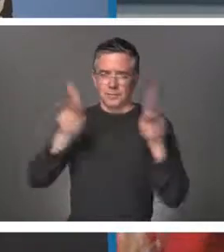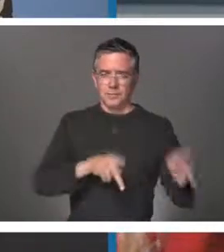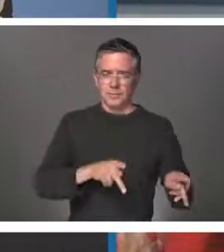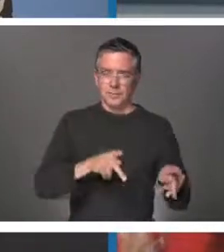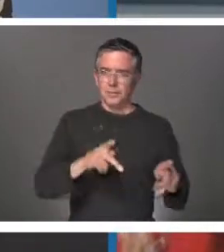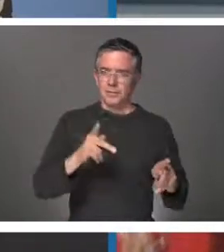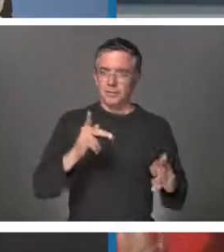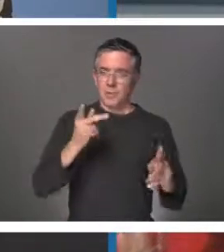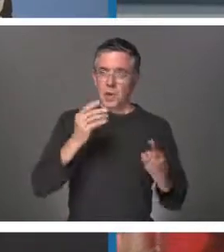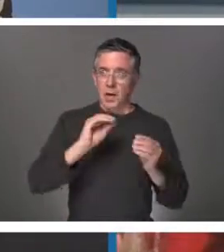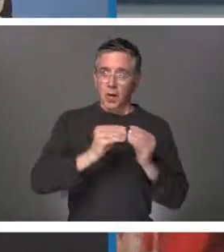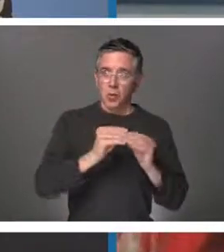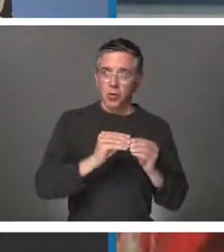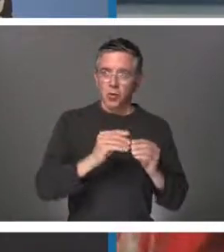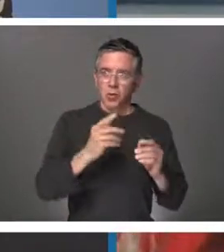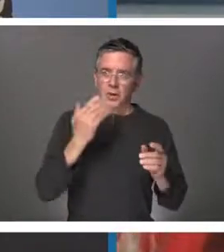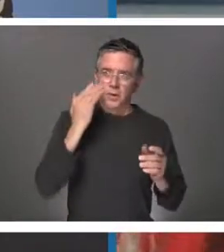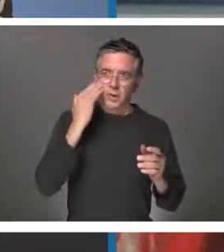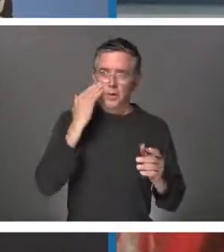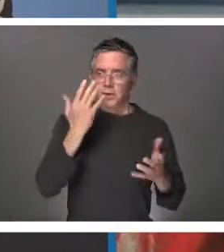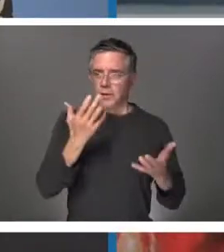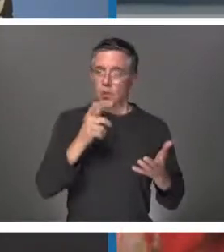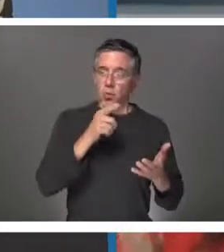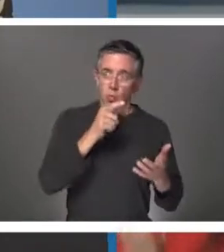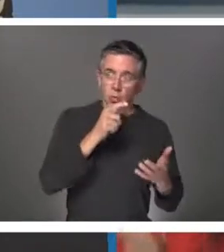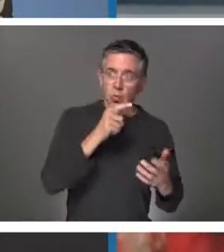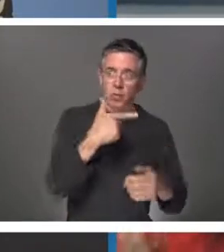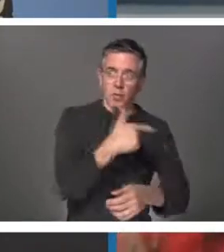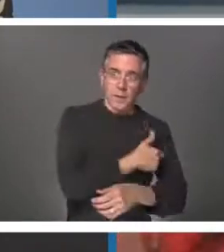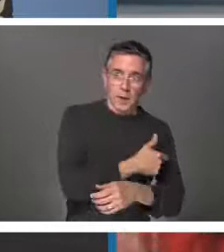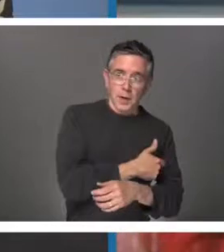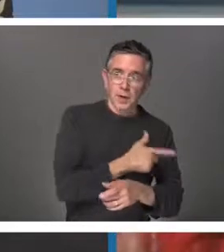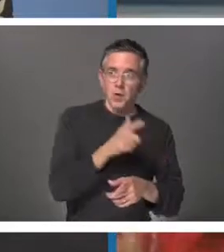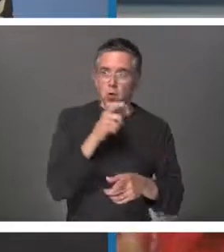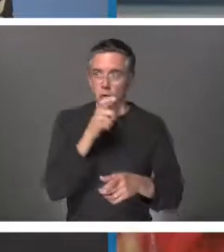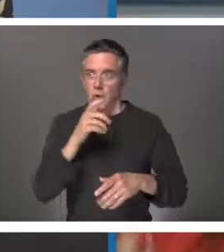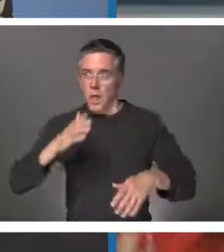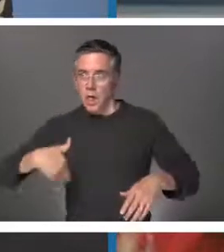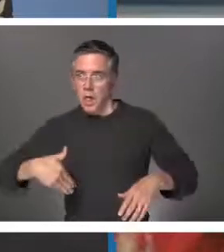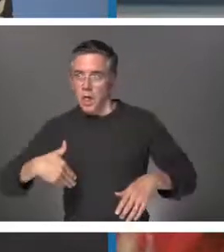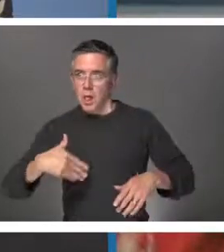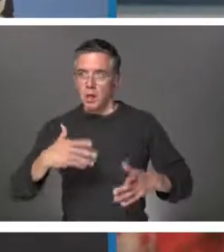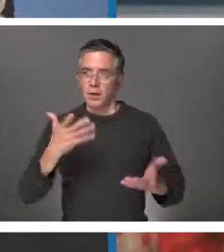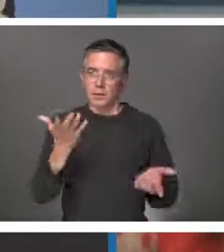and look at who's getting vaccines and who's not. So what is the action we're gonna take